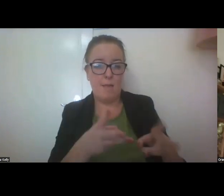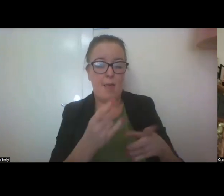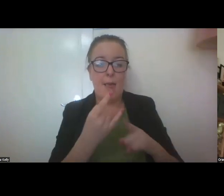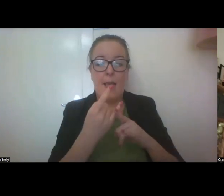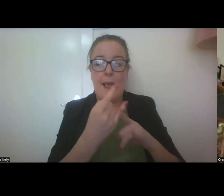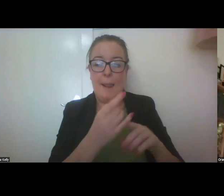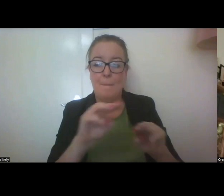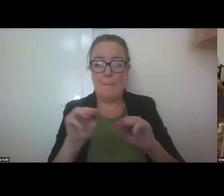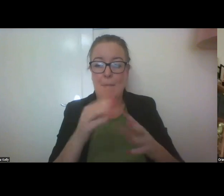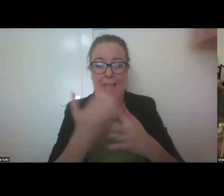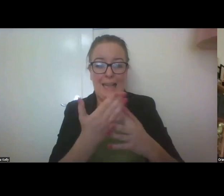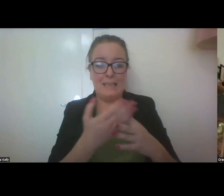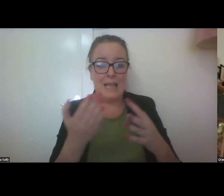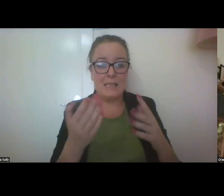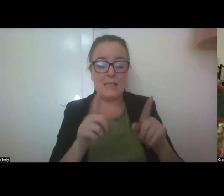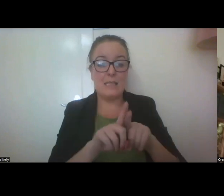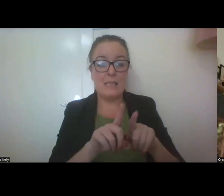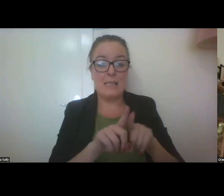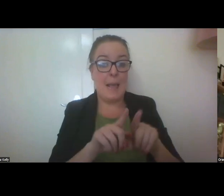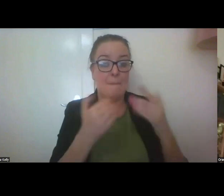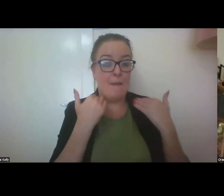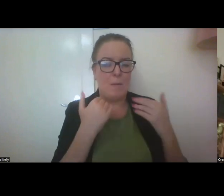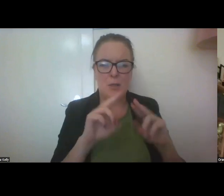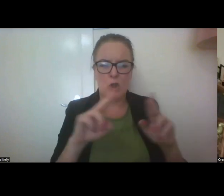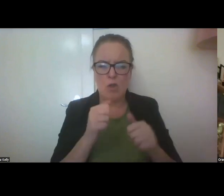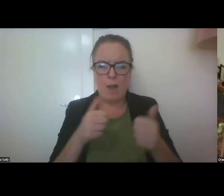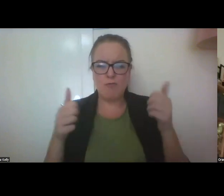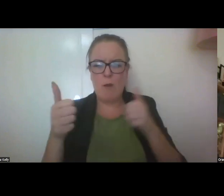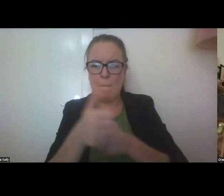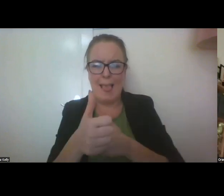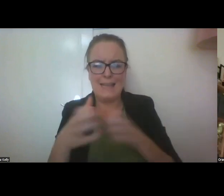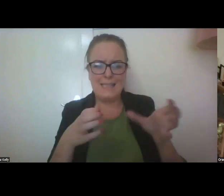Not claiming to replace traditional signage, but basically to be there to complement it